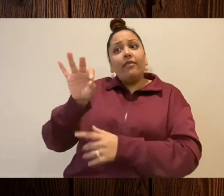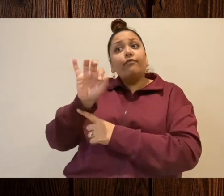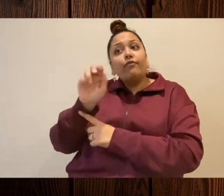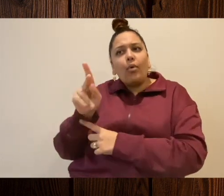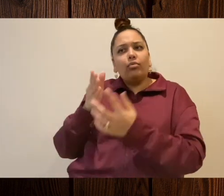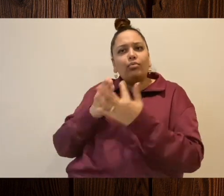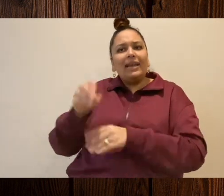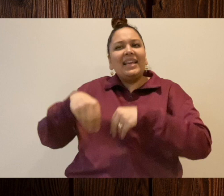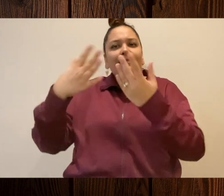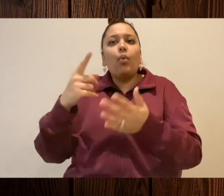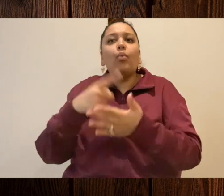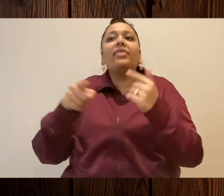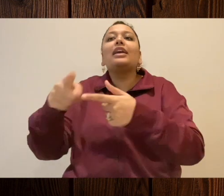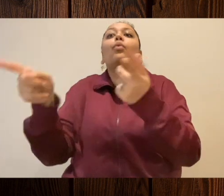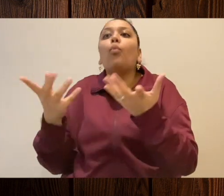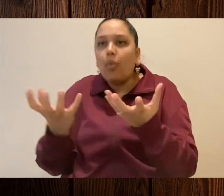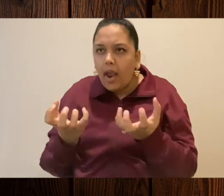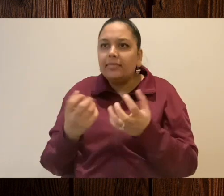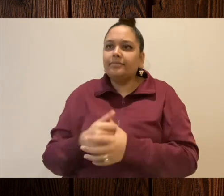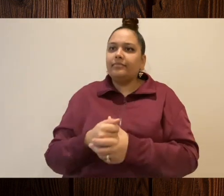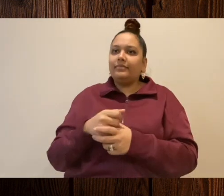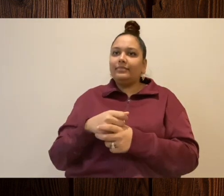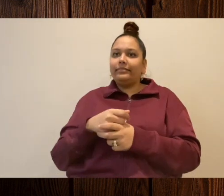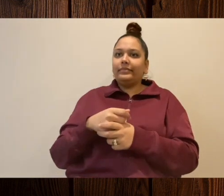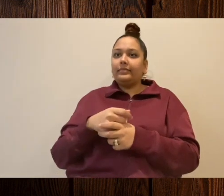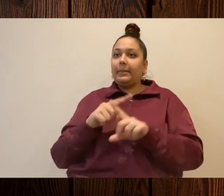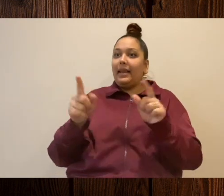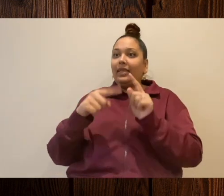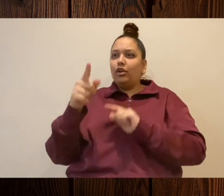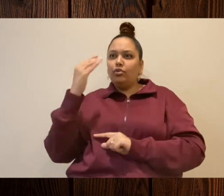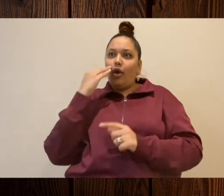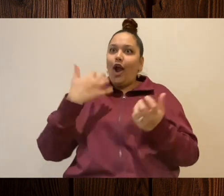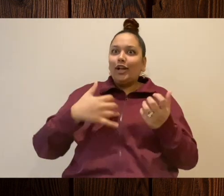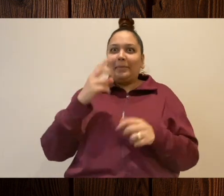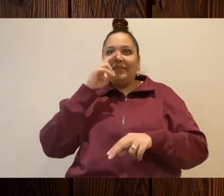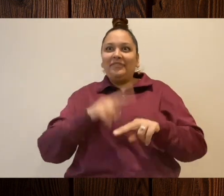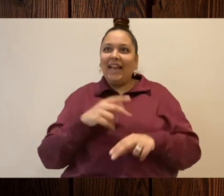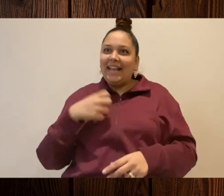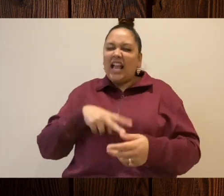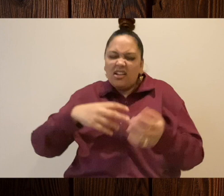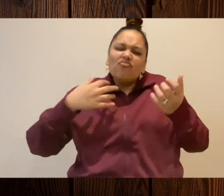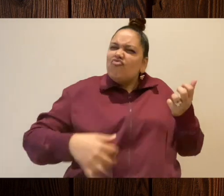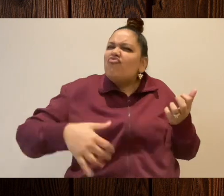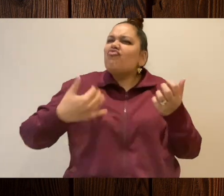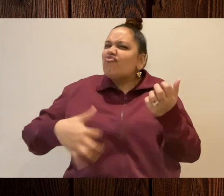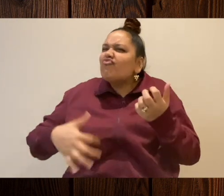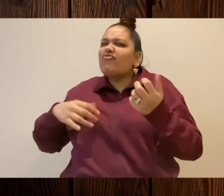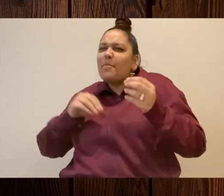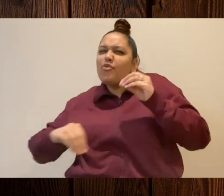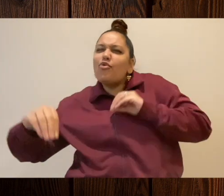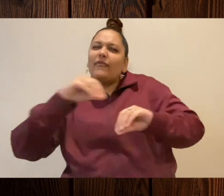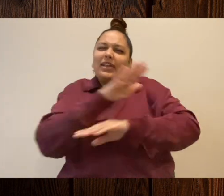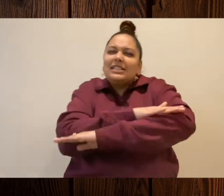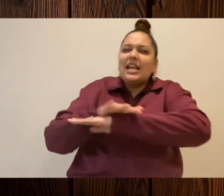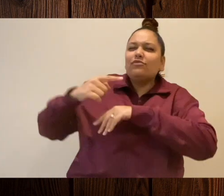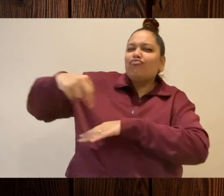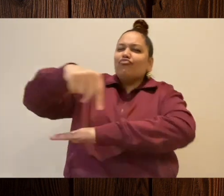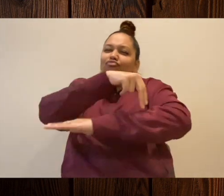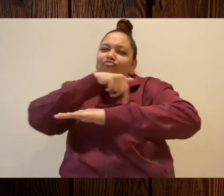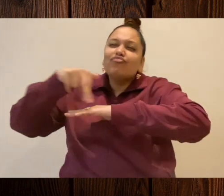find Folk right now, as an artist, through exploring music